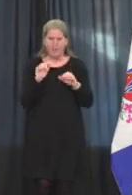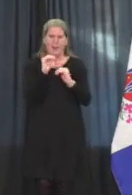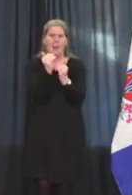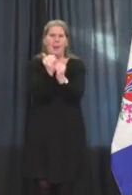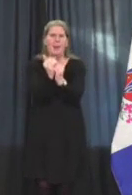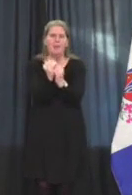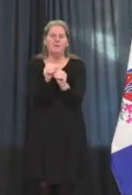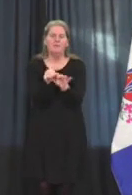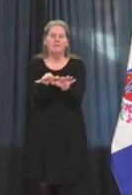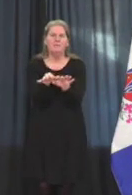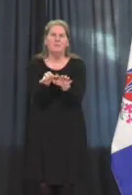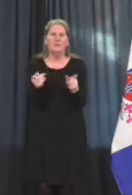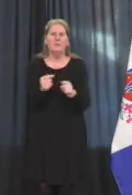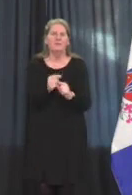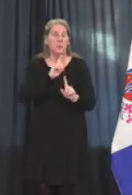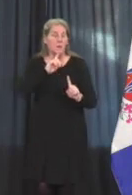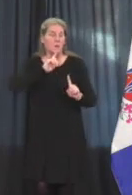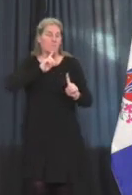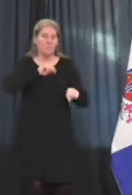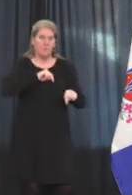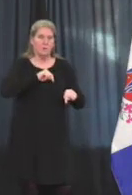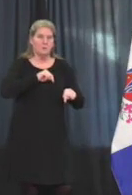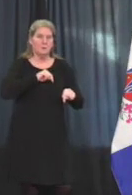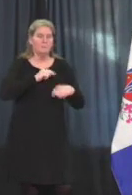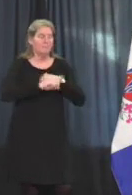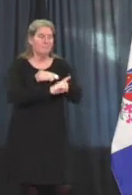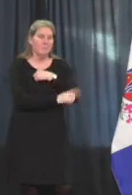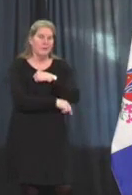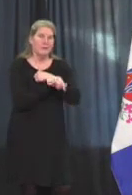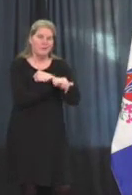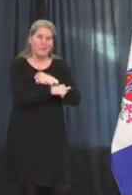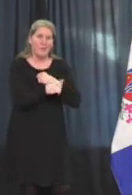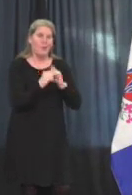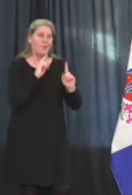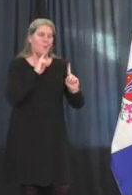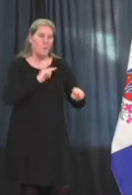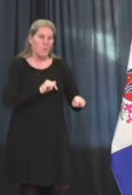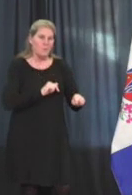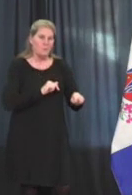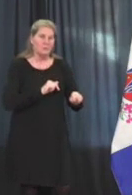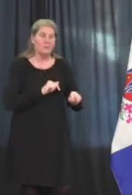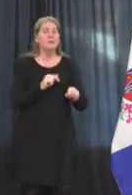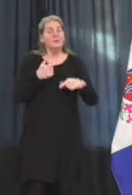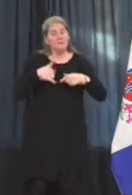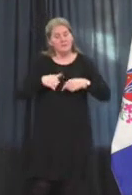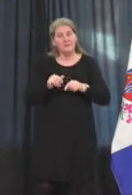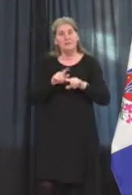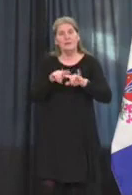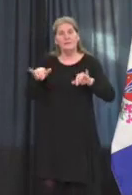ENFORCING THESE ORDERS WHILE ALSO CONTINUING TO DELIVER CRITICAL AND ESSENTIAL SERVICES IN A WAY THAT PROTECTS ALL OF